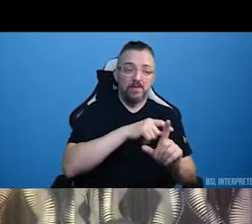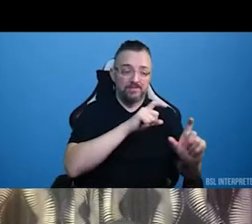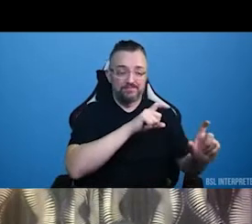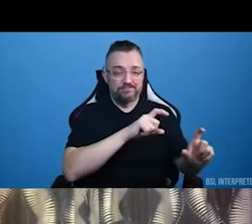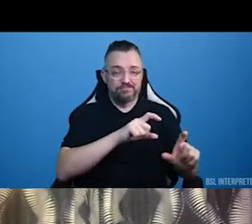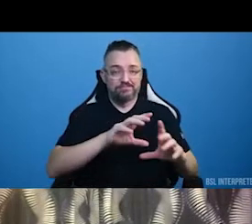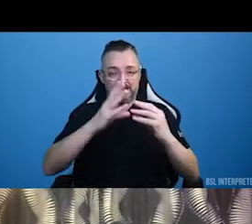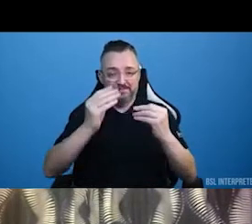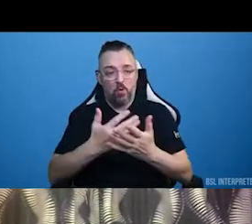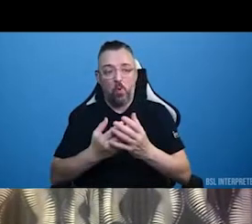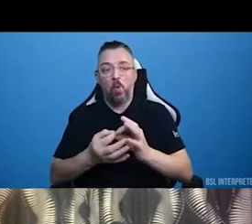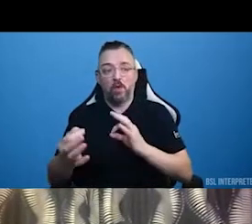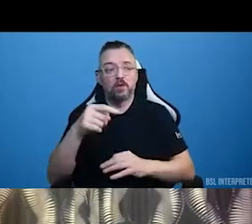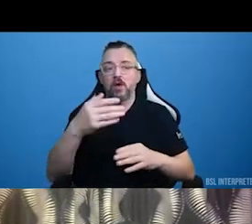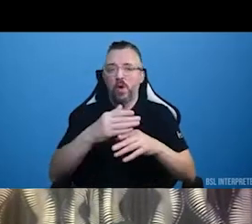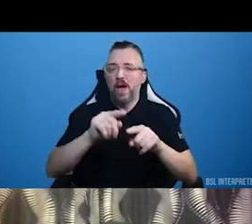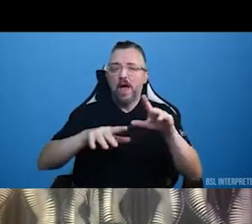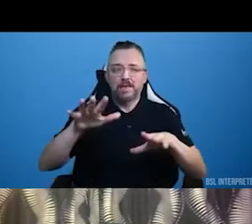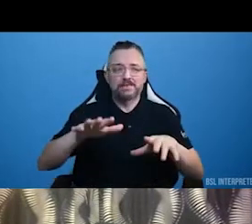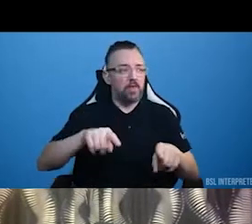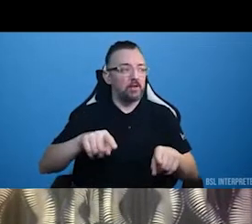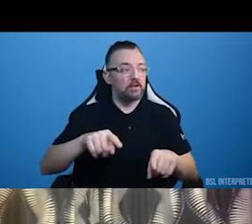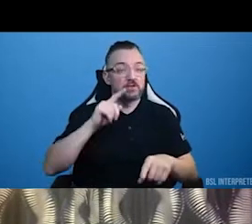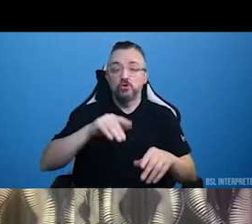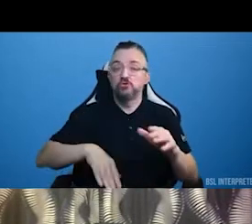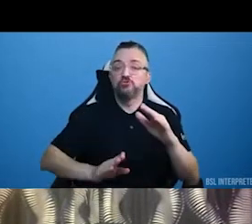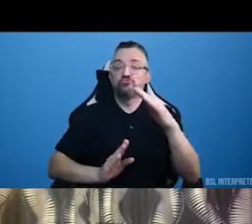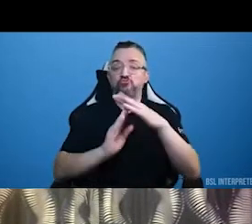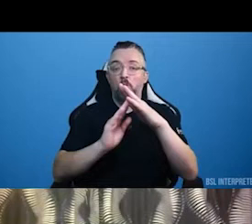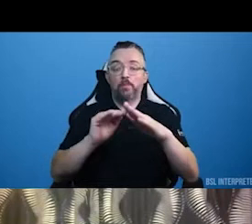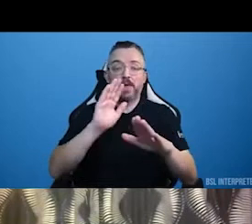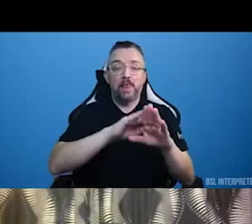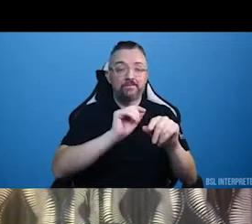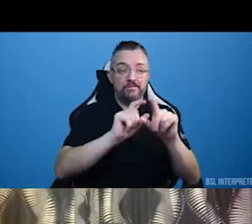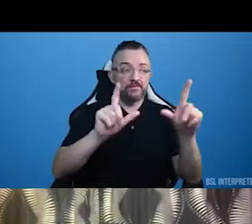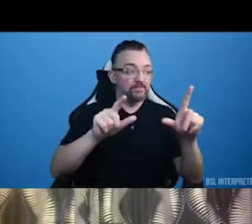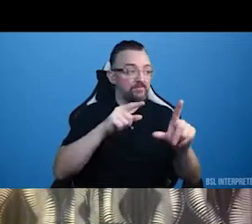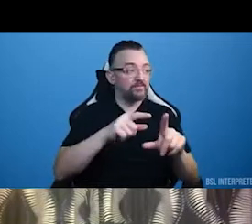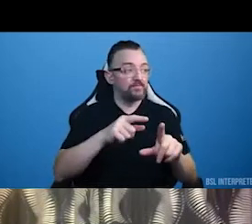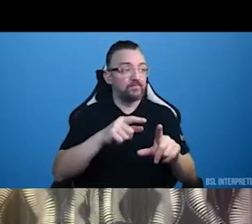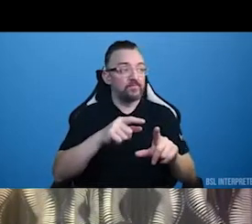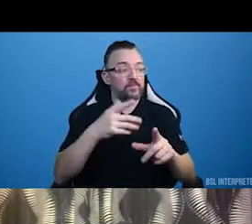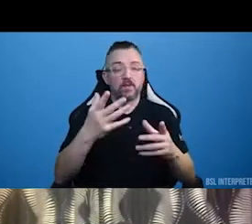this is what that work used to look like. So on the top left, it was the launch of the school at the Britannia Panopticon in Glasgow,